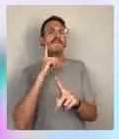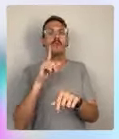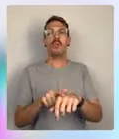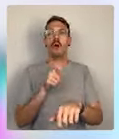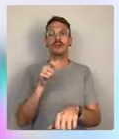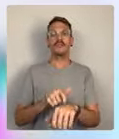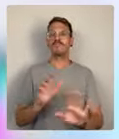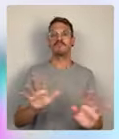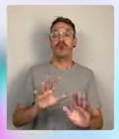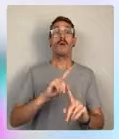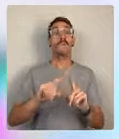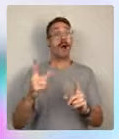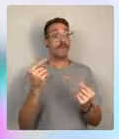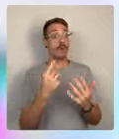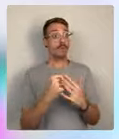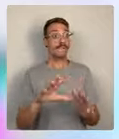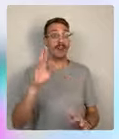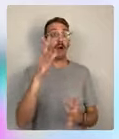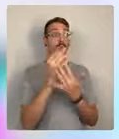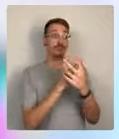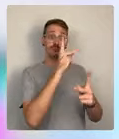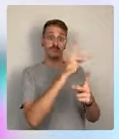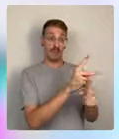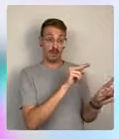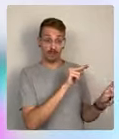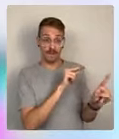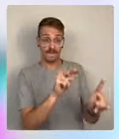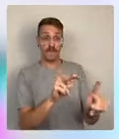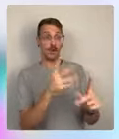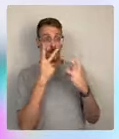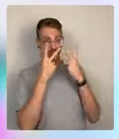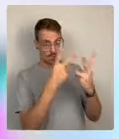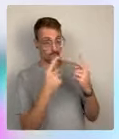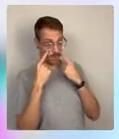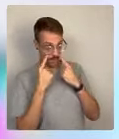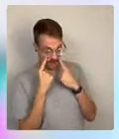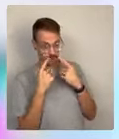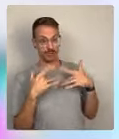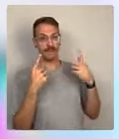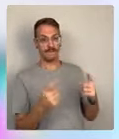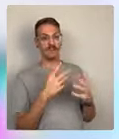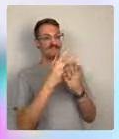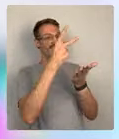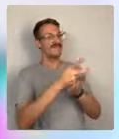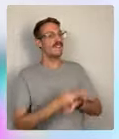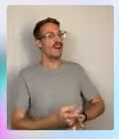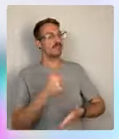It doesn't need to be retained very long. But what we find is we would like to be able